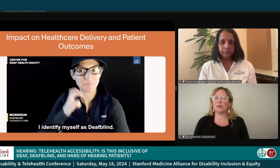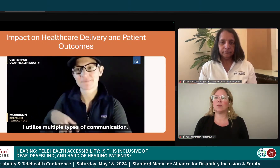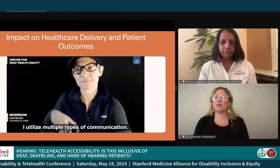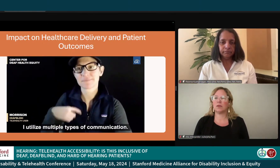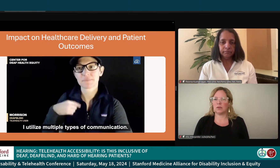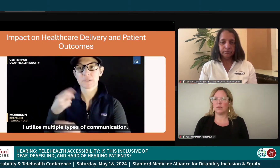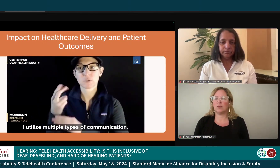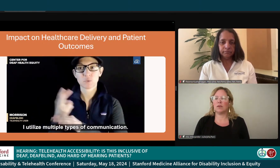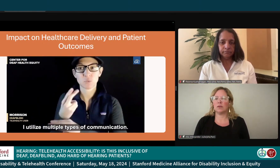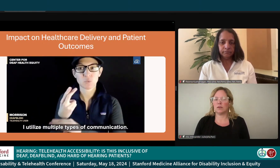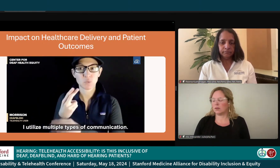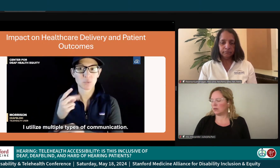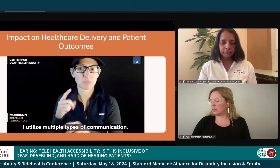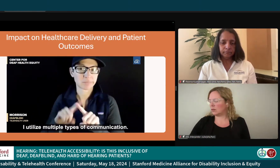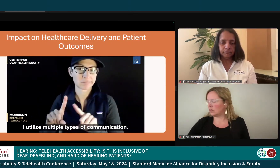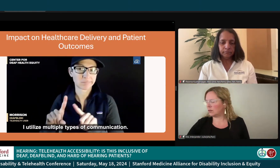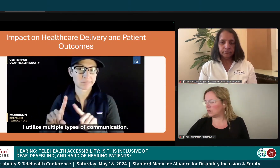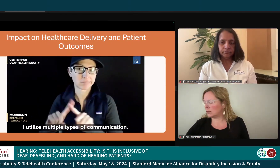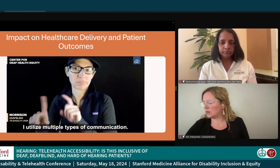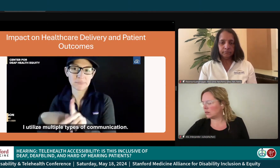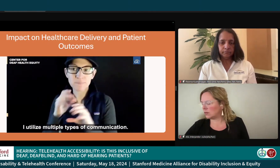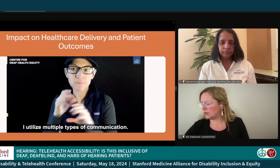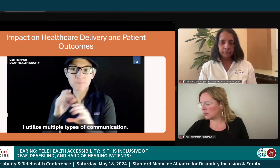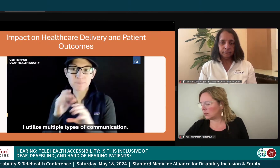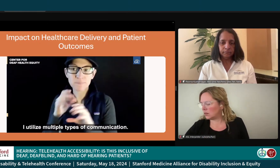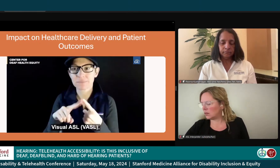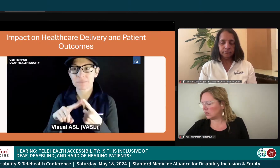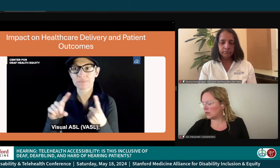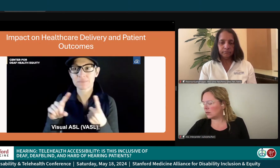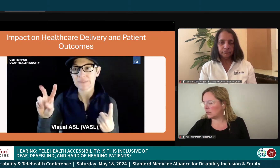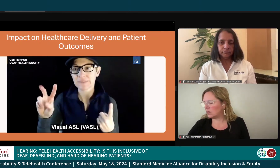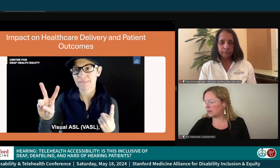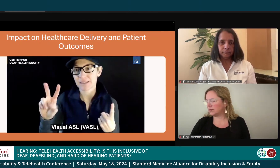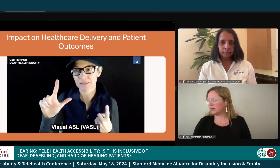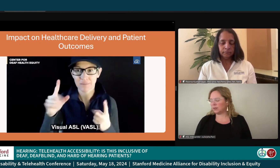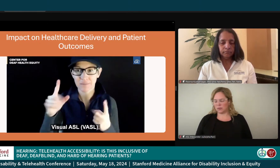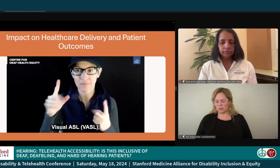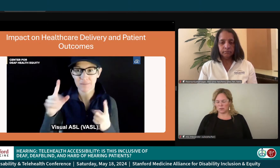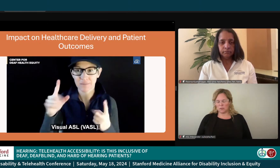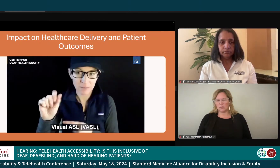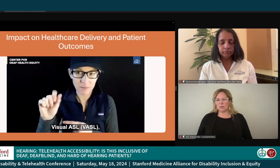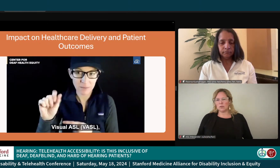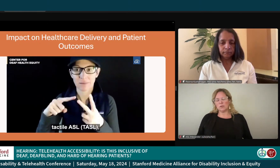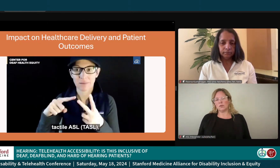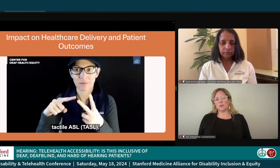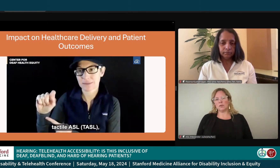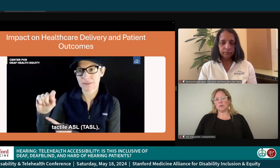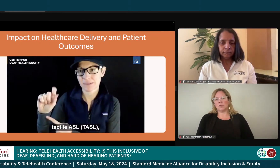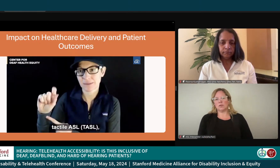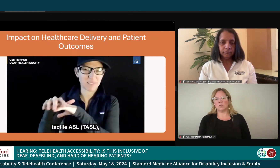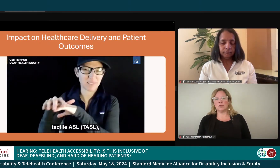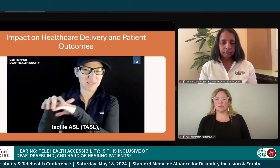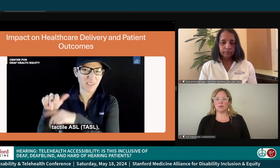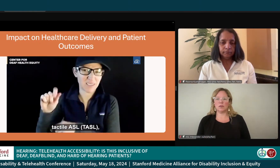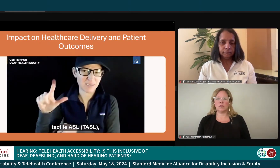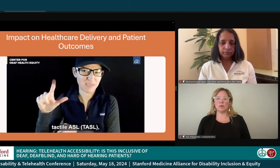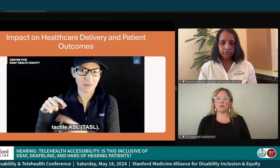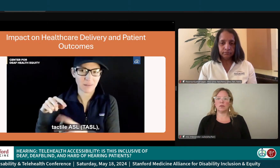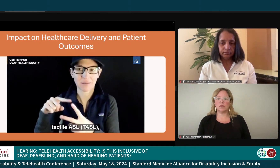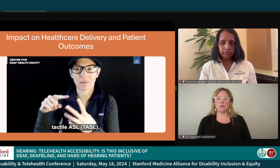myself as Deafblind. I utilize multiple types of communication. Visual ASL, VASL, Tactile ASL,